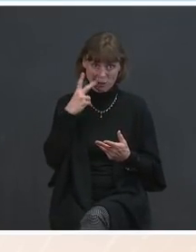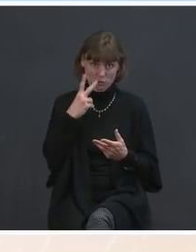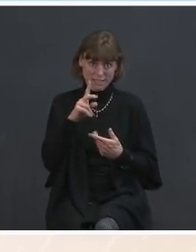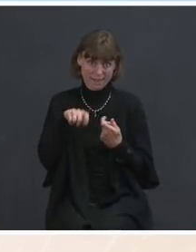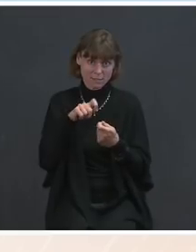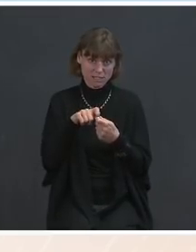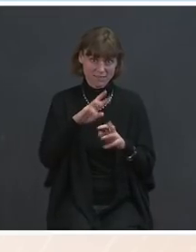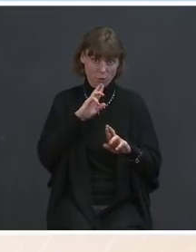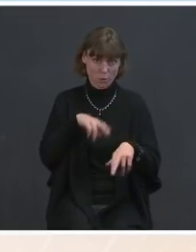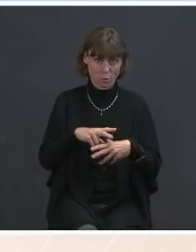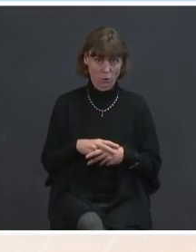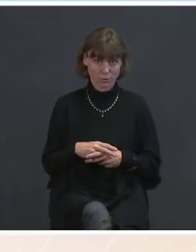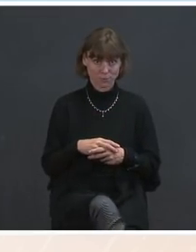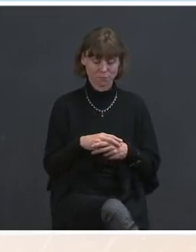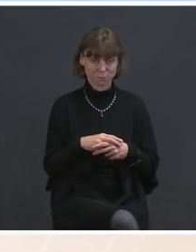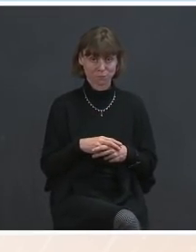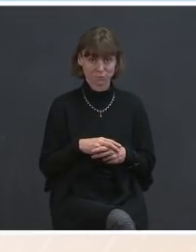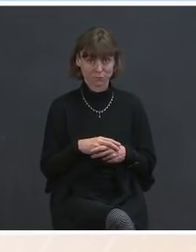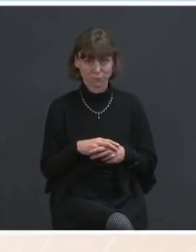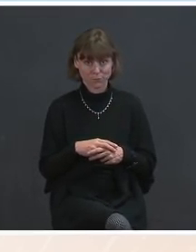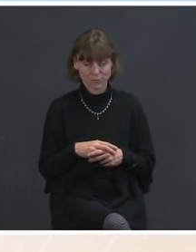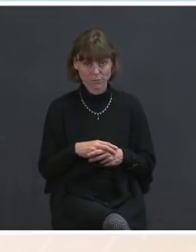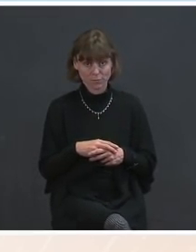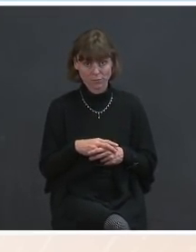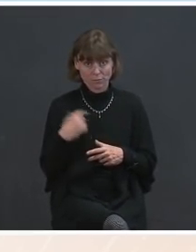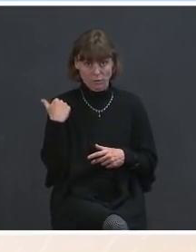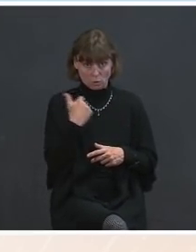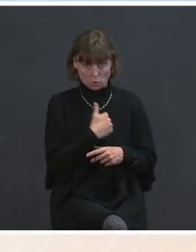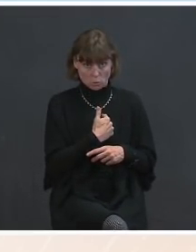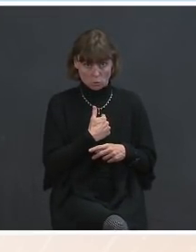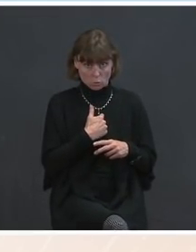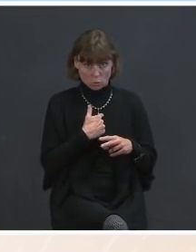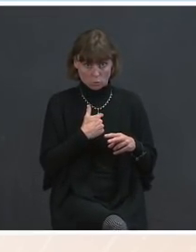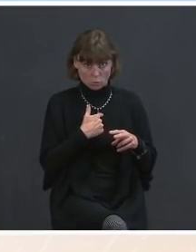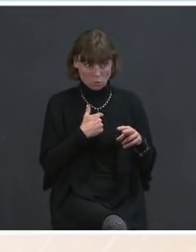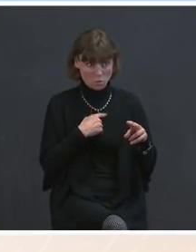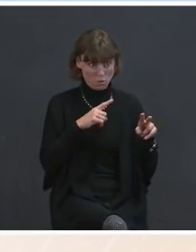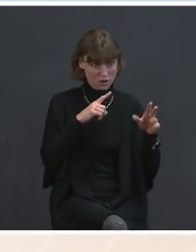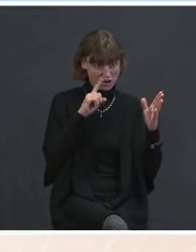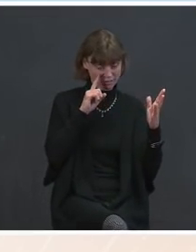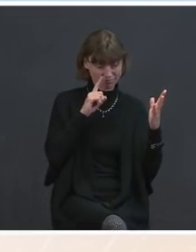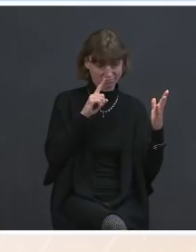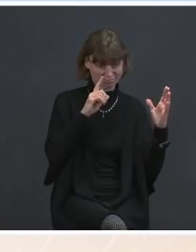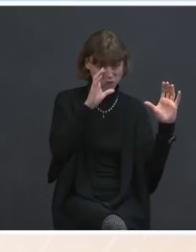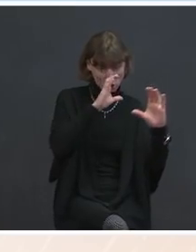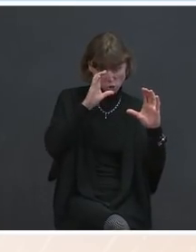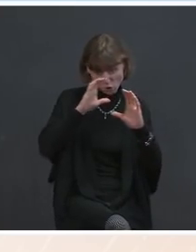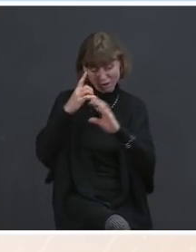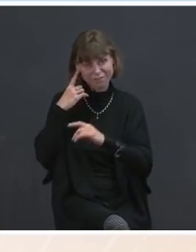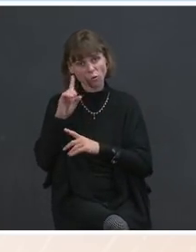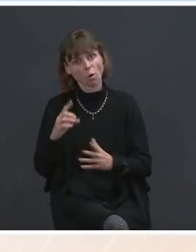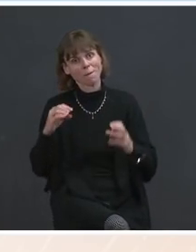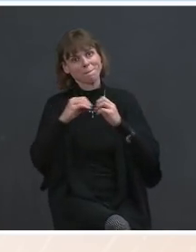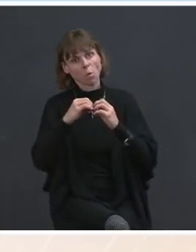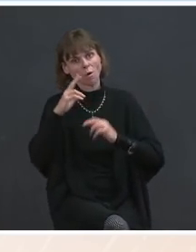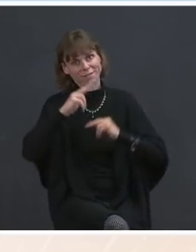I would say that we have been looking at additional facilities to open to move children -- unaccompanied children